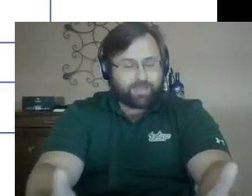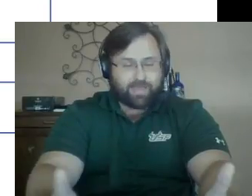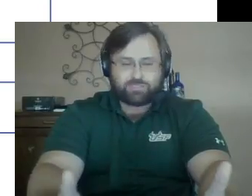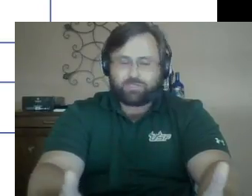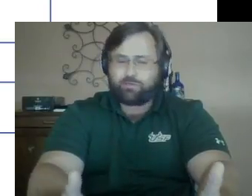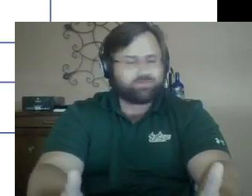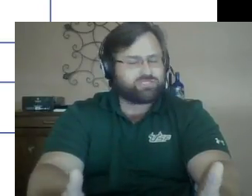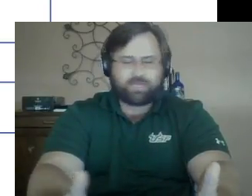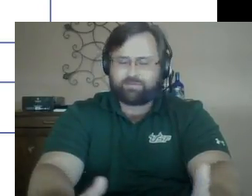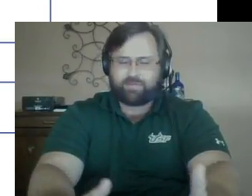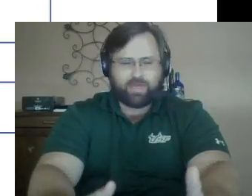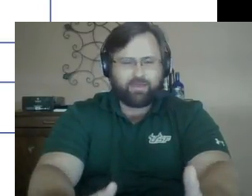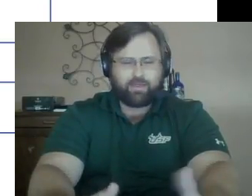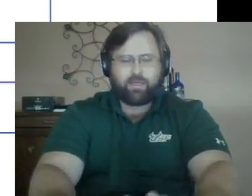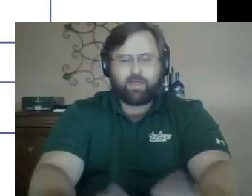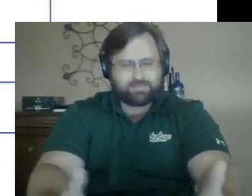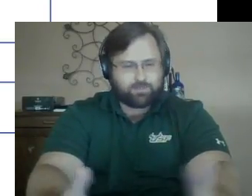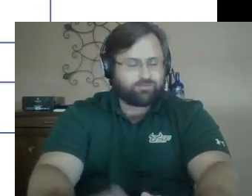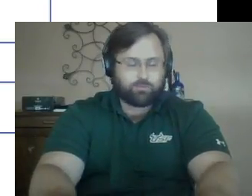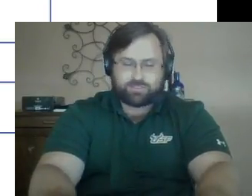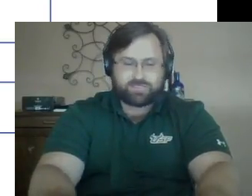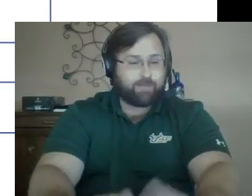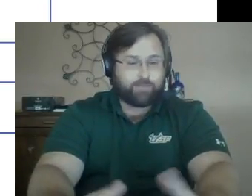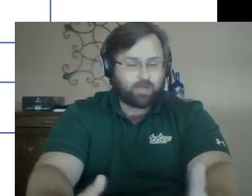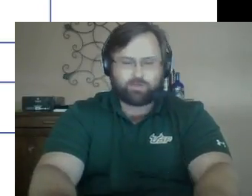negation you have a shaking of the head and so if you were to say i'm not going